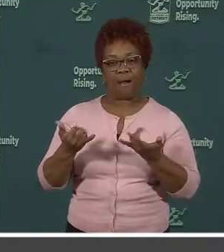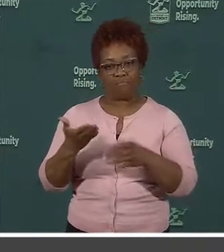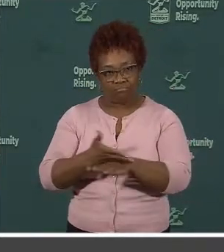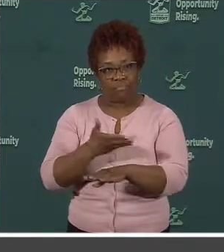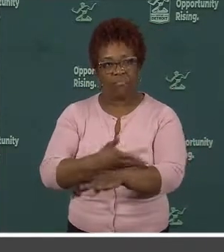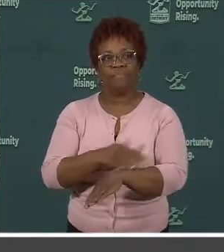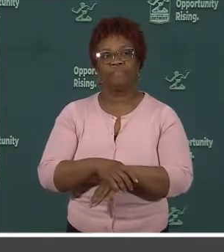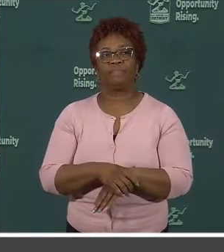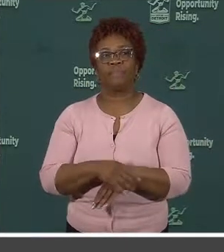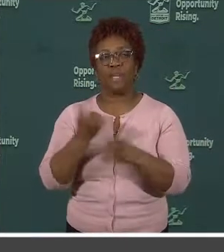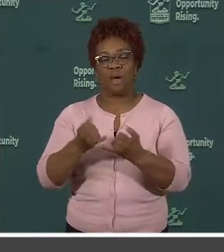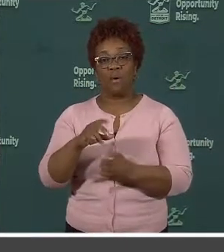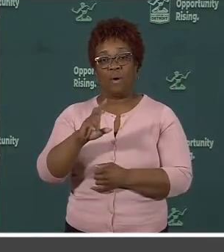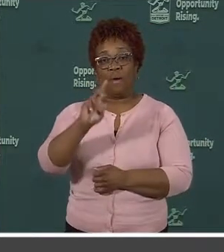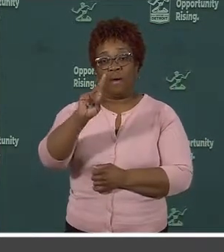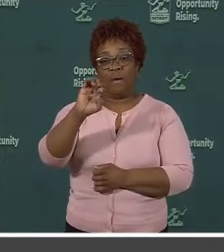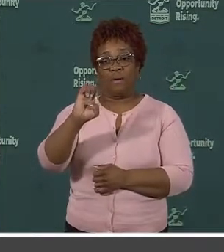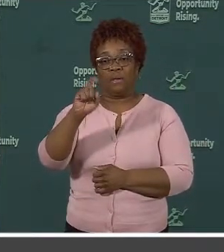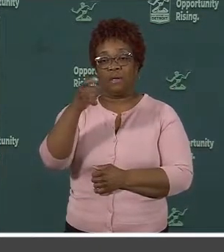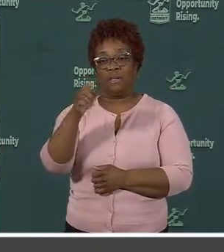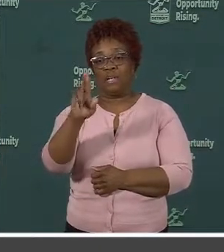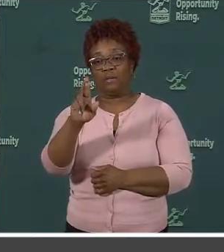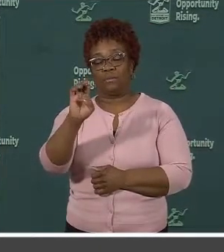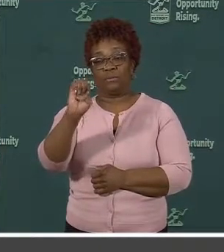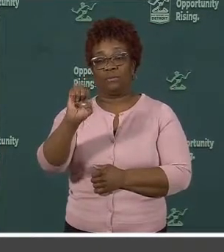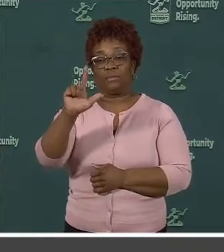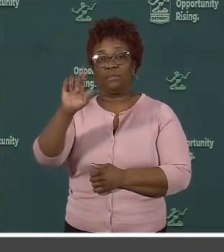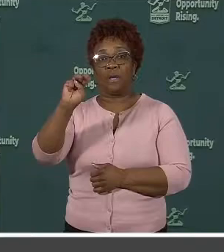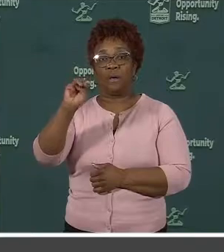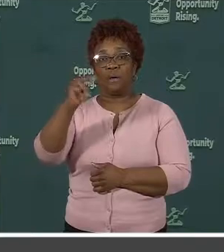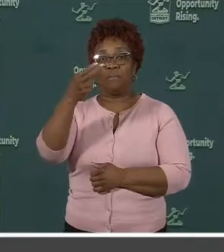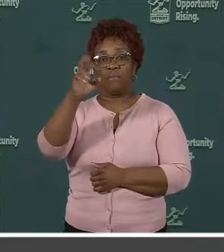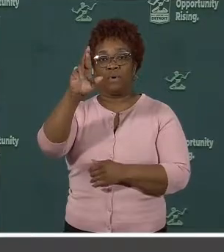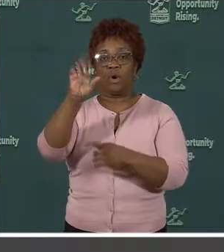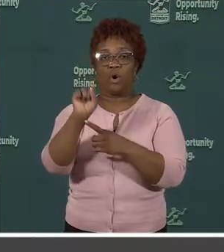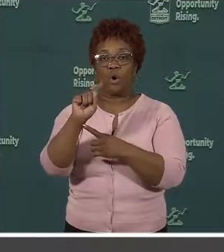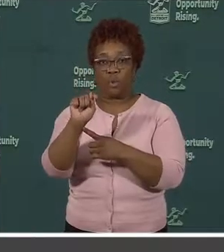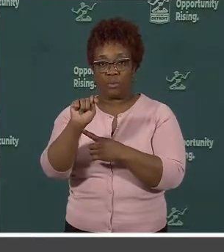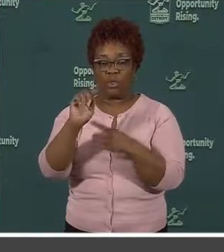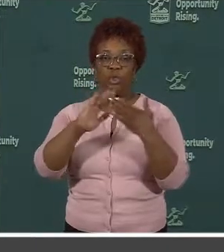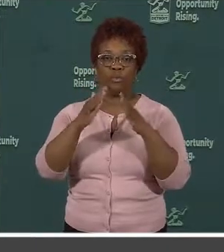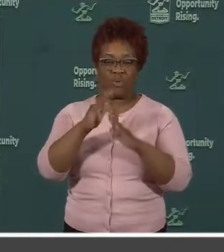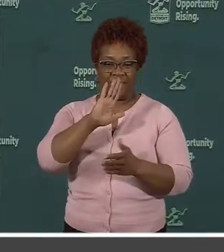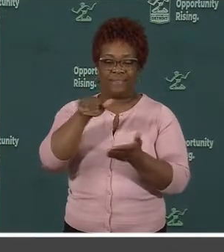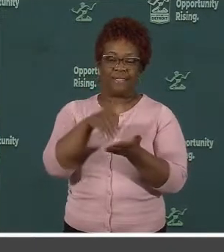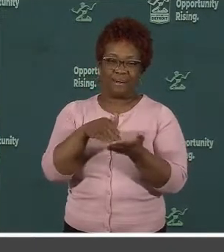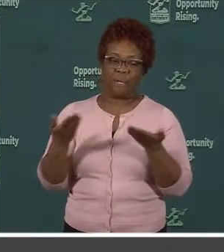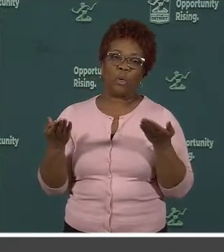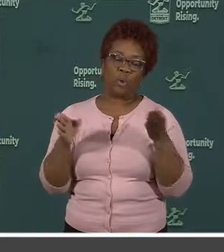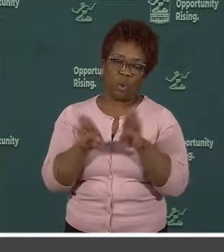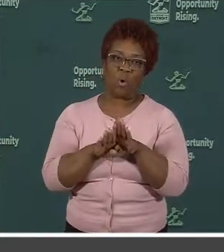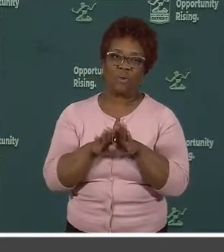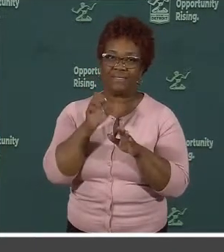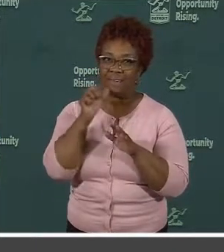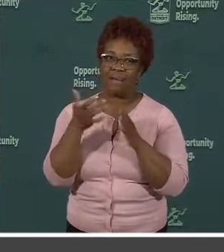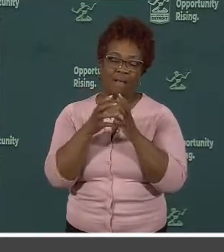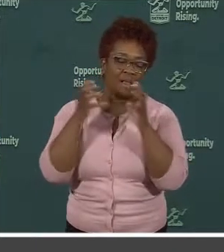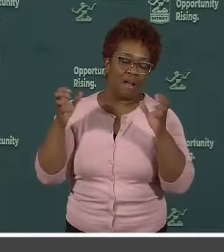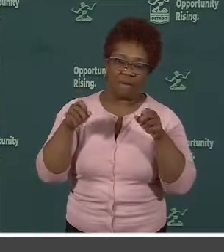COMMUNITY CENTER HAS BEEN CLOSED THERE'S REALLY NOT MUCH OPPORTUNITY THERE AND A COMMUNITY ACTIVIST NAMED HELEN MOORE HAS BEEN FIGHTING FOR